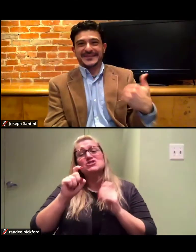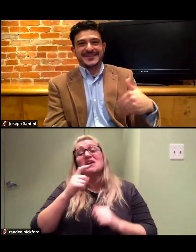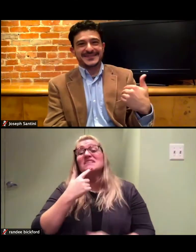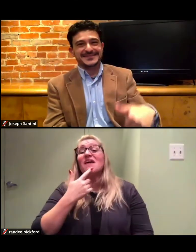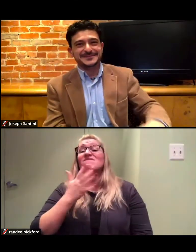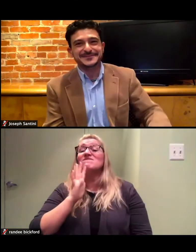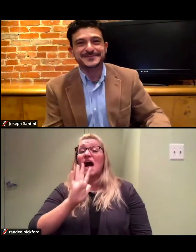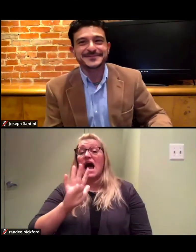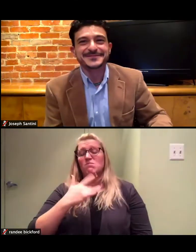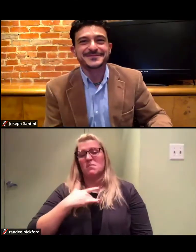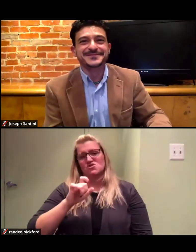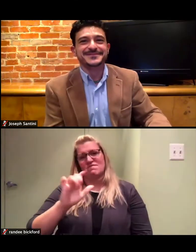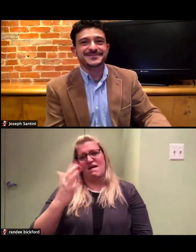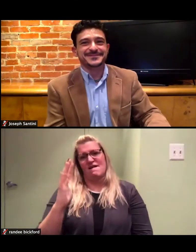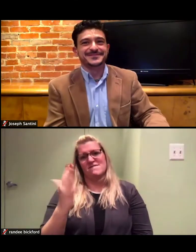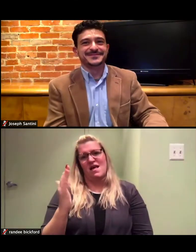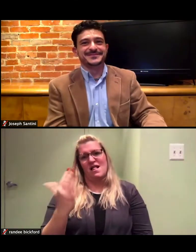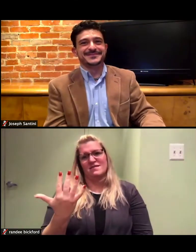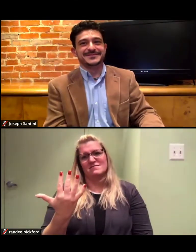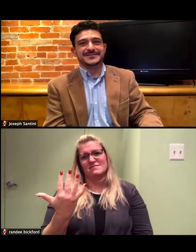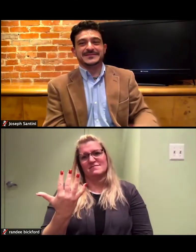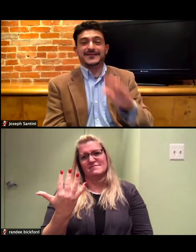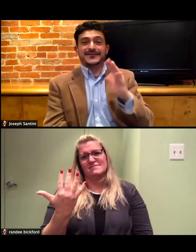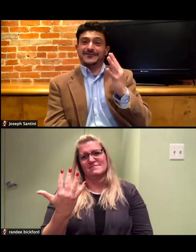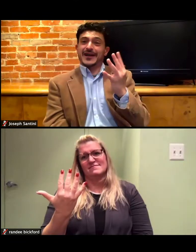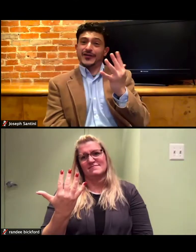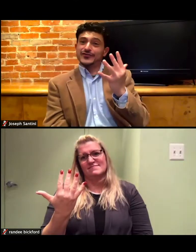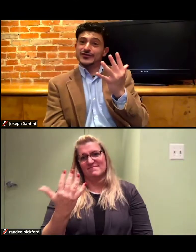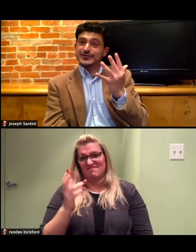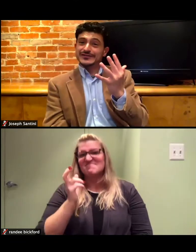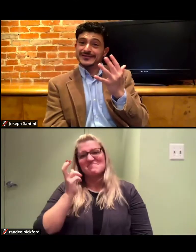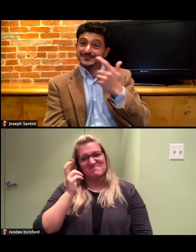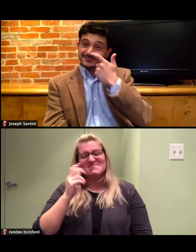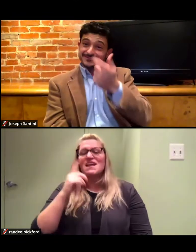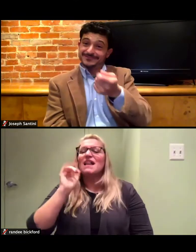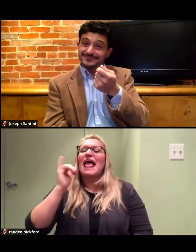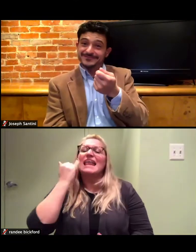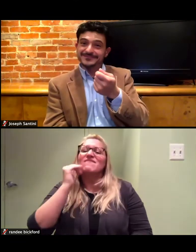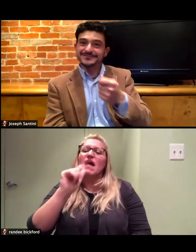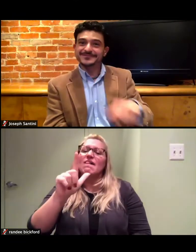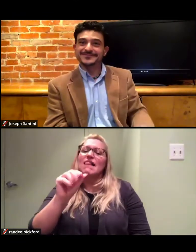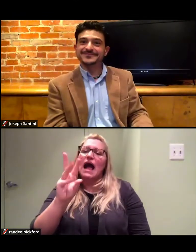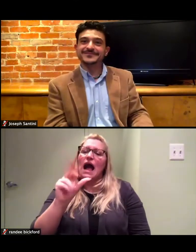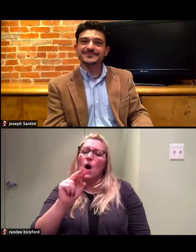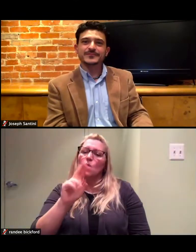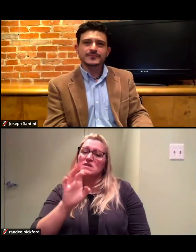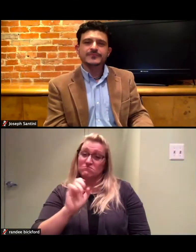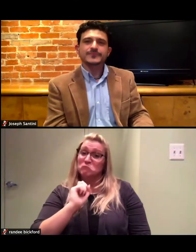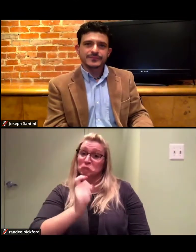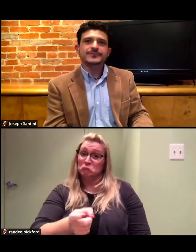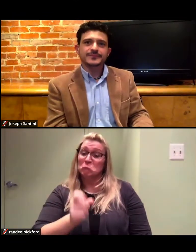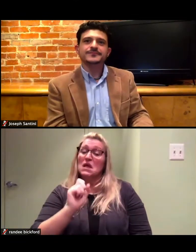He's five years old. Oh, you should stay at five. You should give them a $5 at age five.